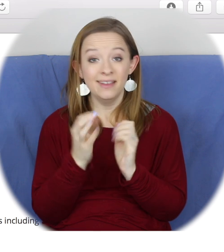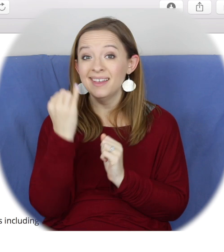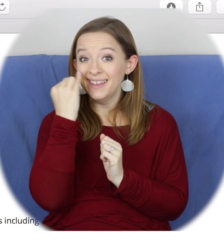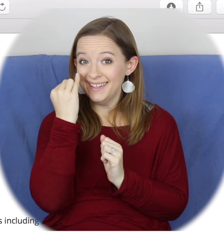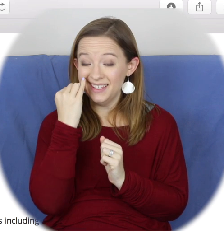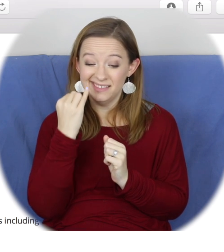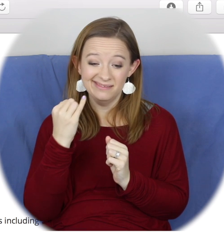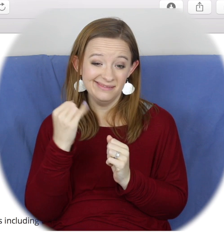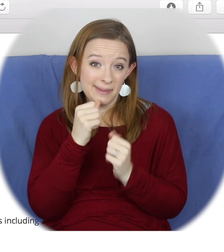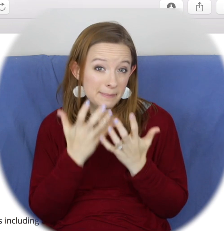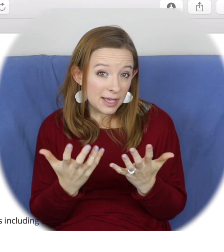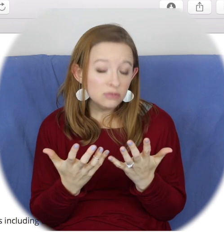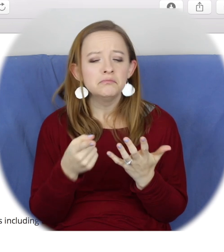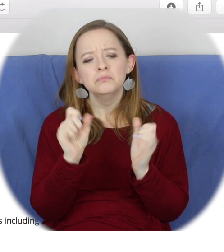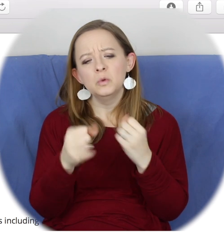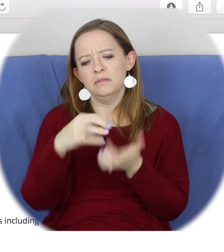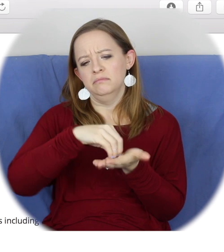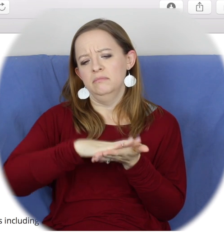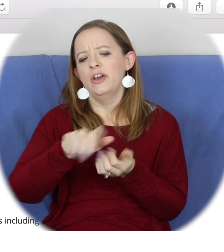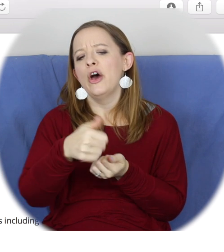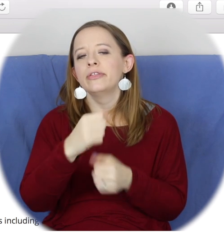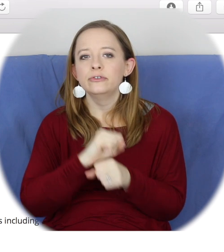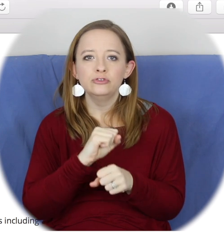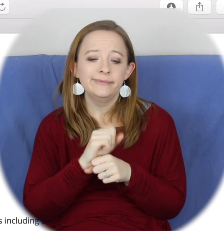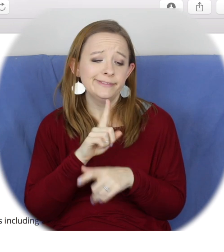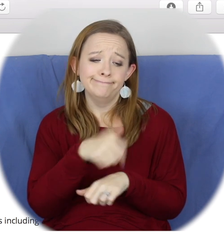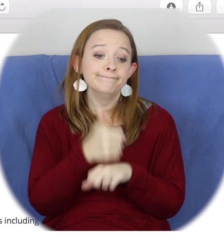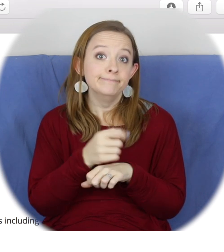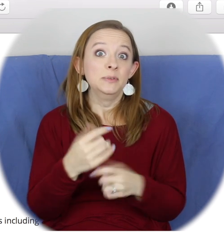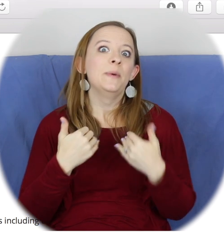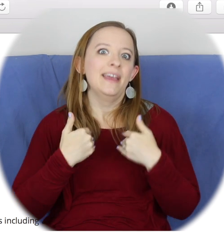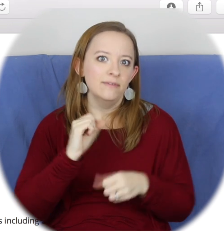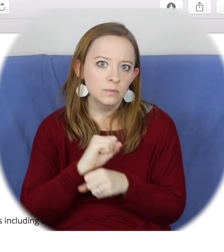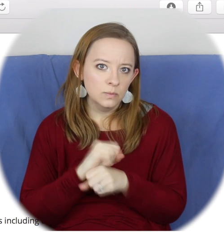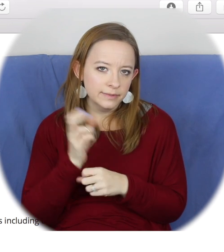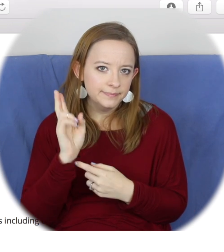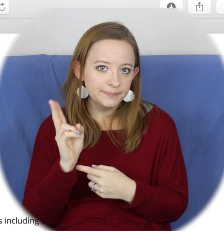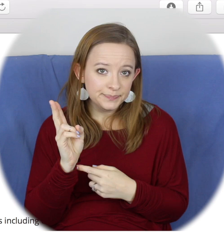If you don't have as much, then you can put other jobs on there just to establish that you do have a work history.